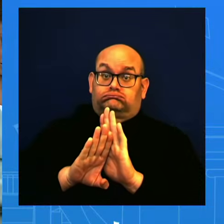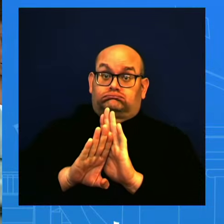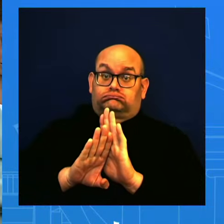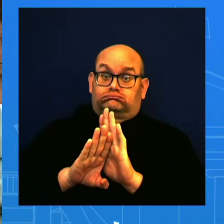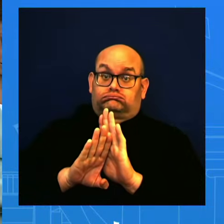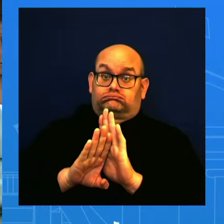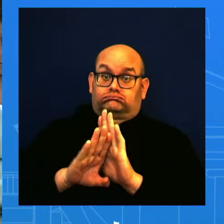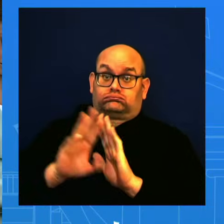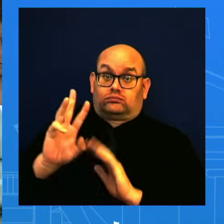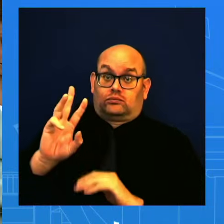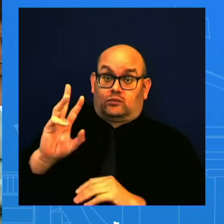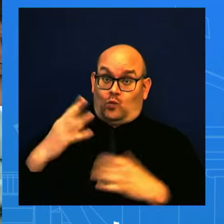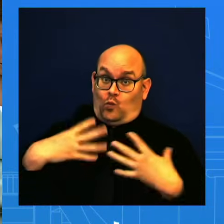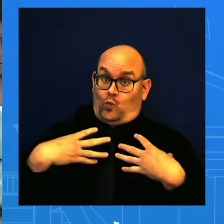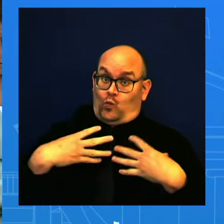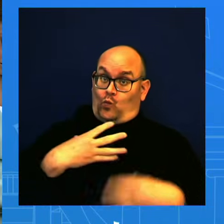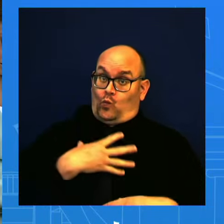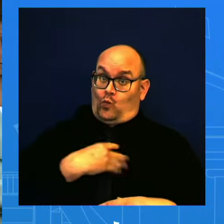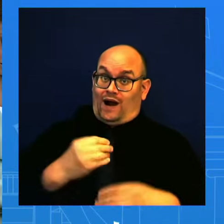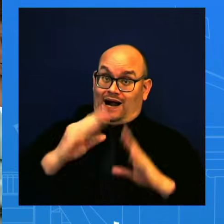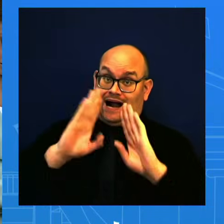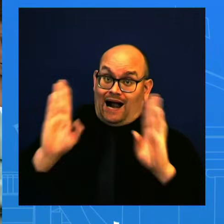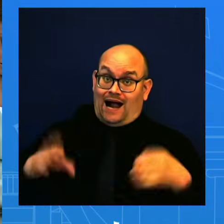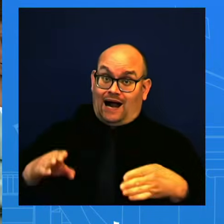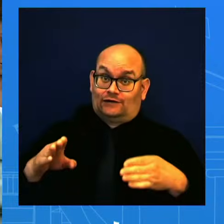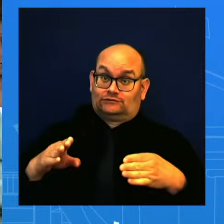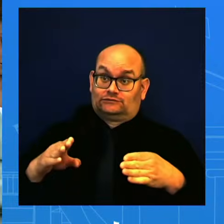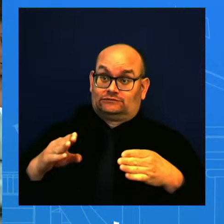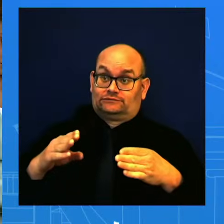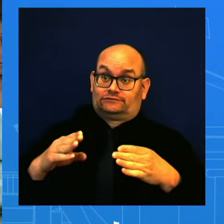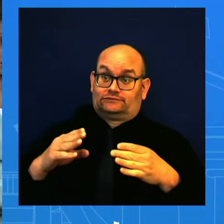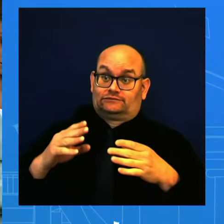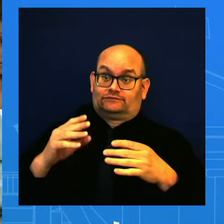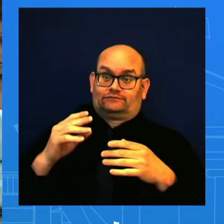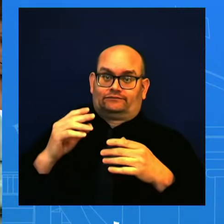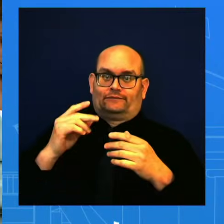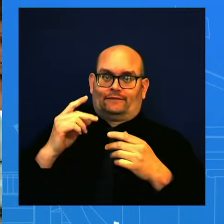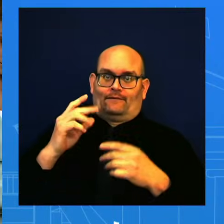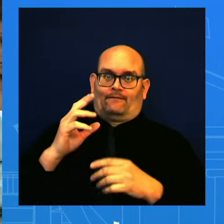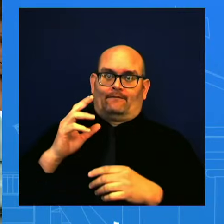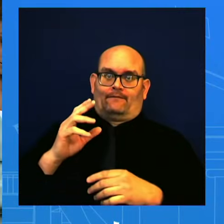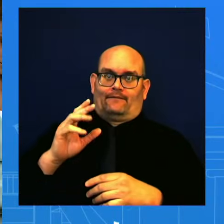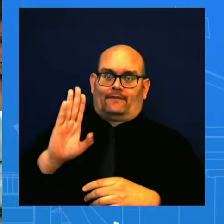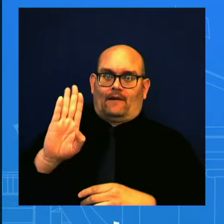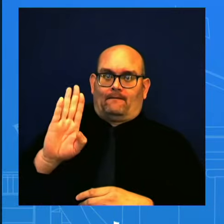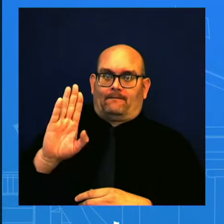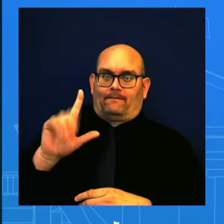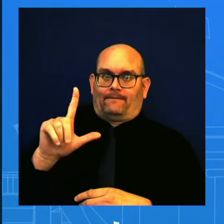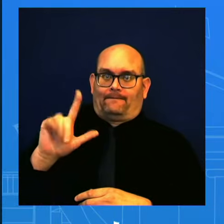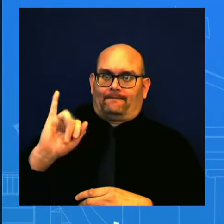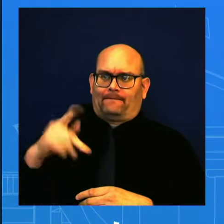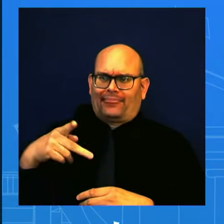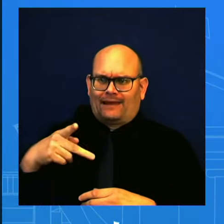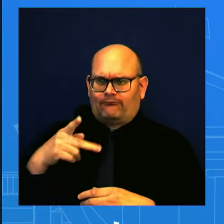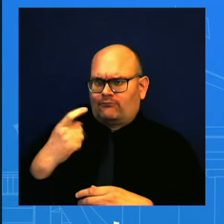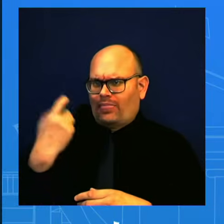to say at this point. The Press: Thank you. Ms. Jean-Pierre: Go ahead. The Press: Thank you, Karine. Did President Biden have a favorite contender in the veepstakes?